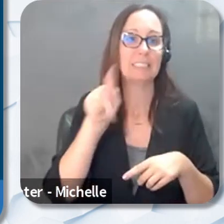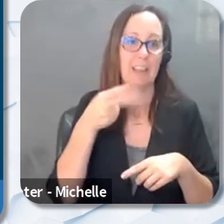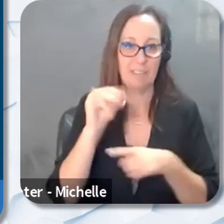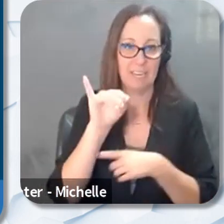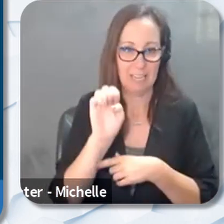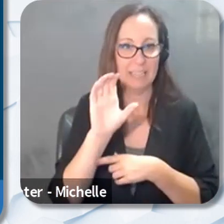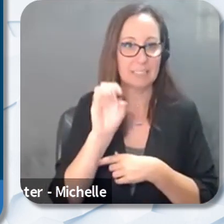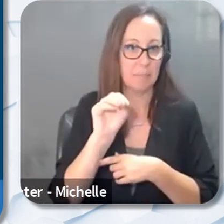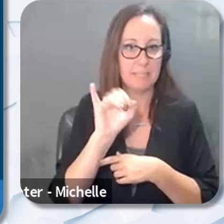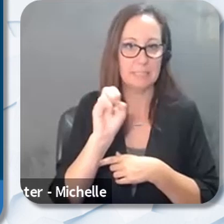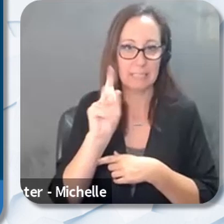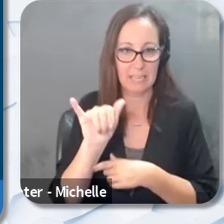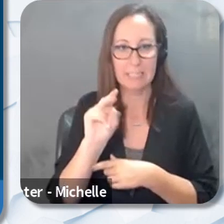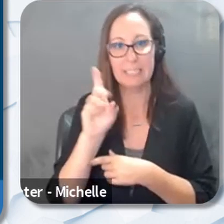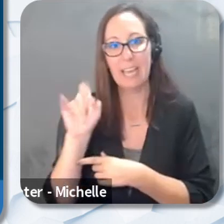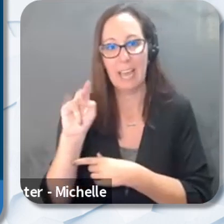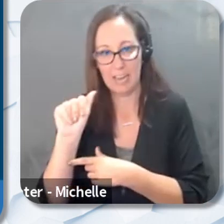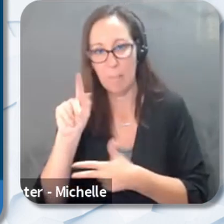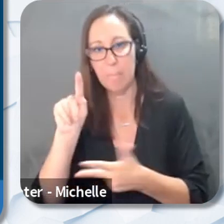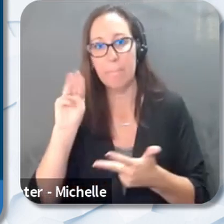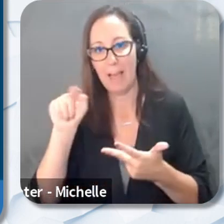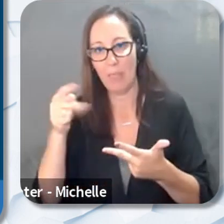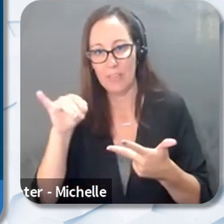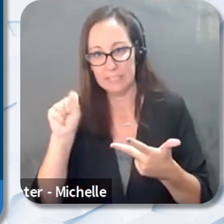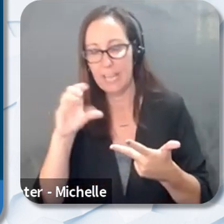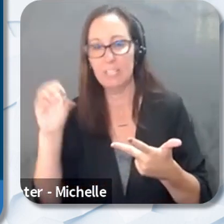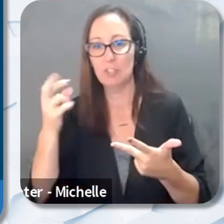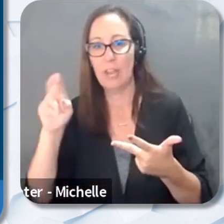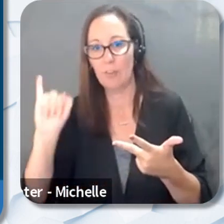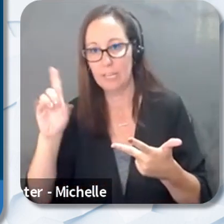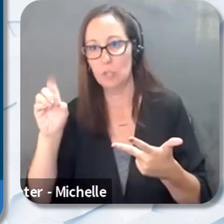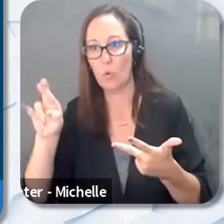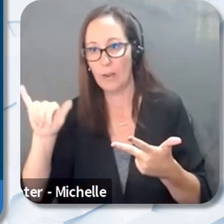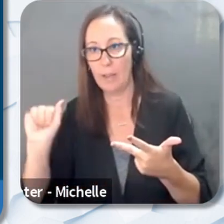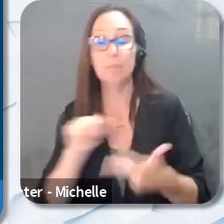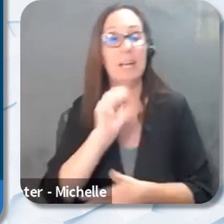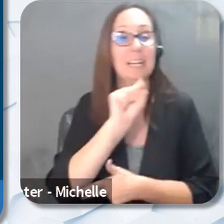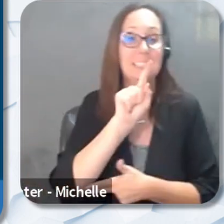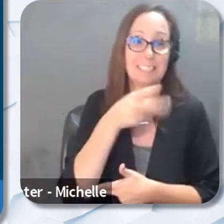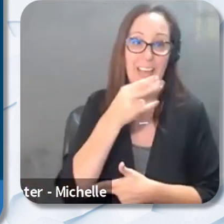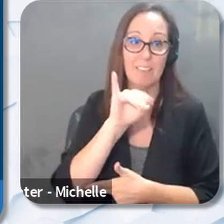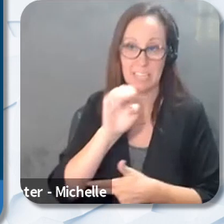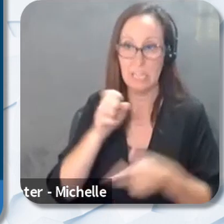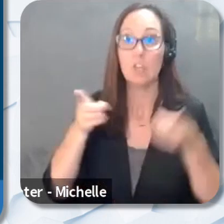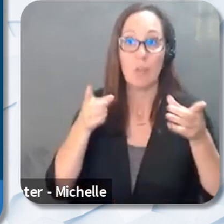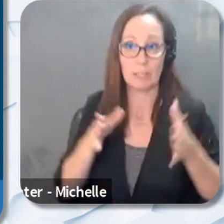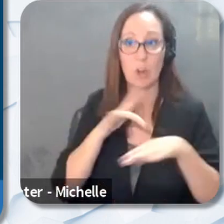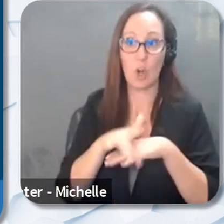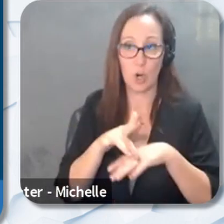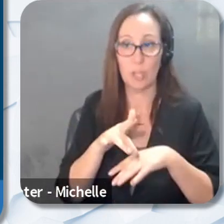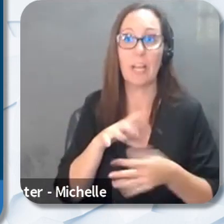Mathis and cherry Doria so stephanie has served as the director of early learning programs since